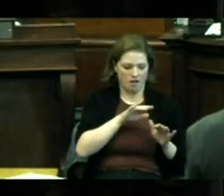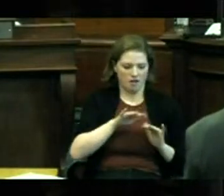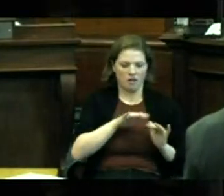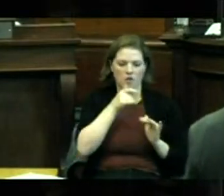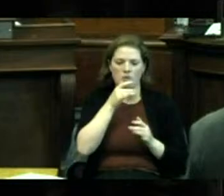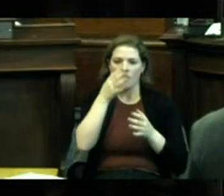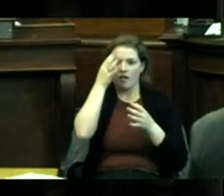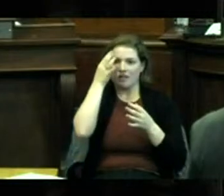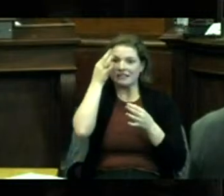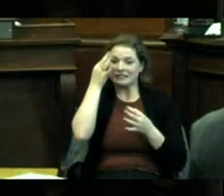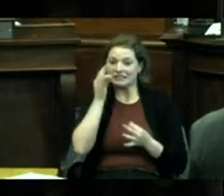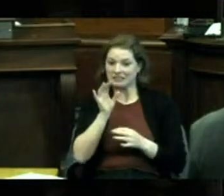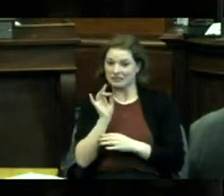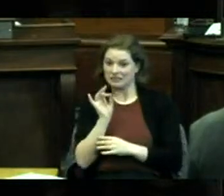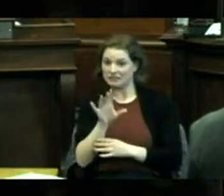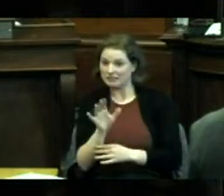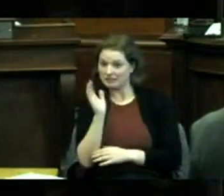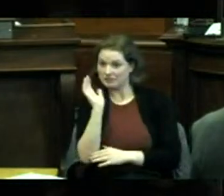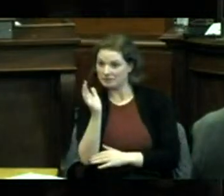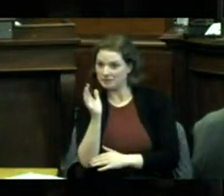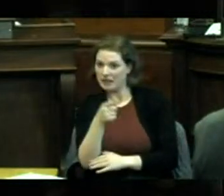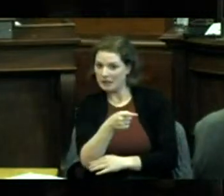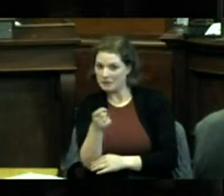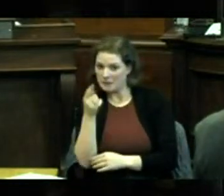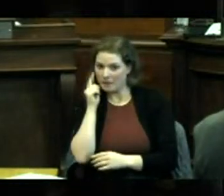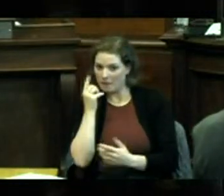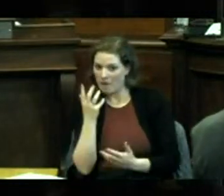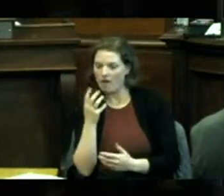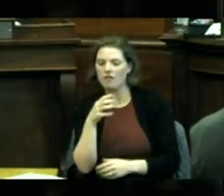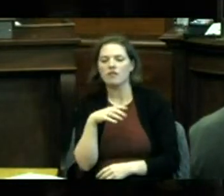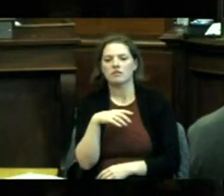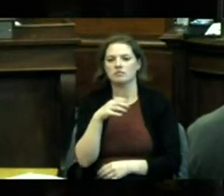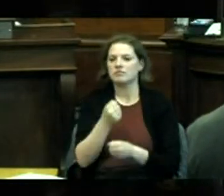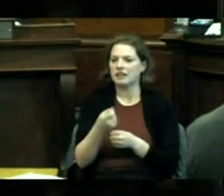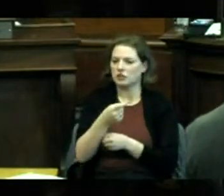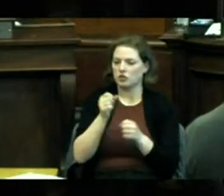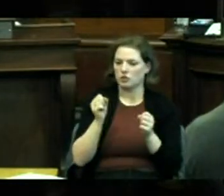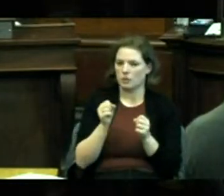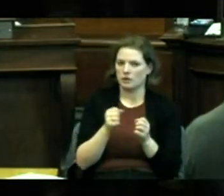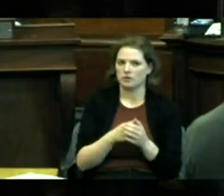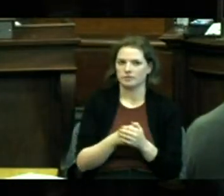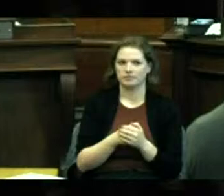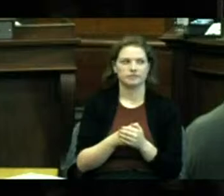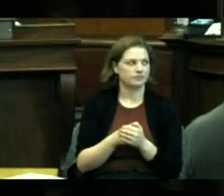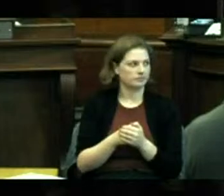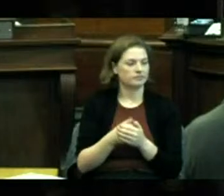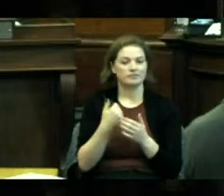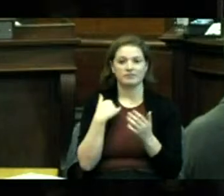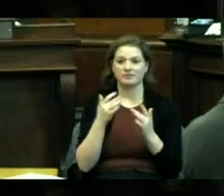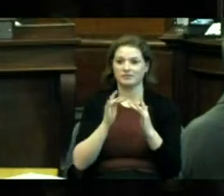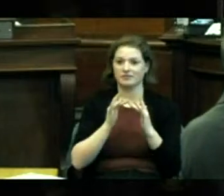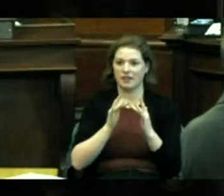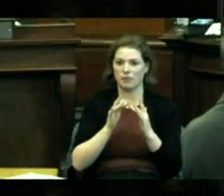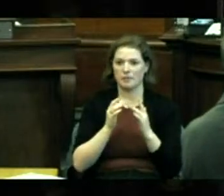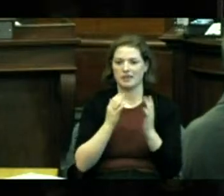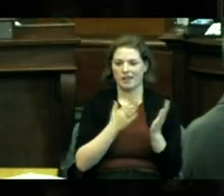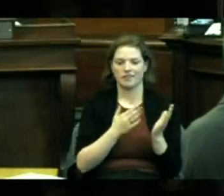we believe to be the best